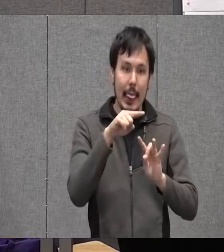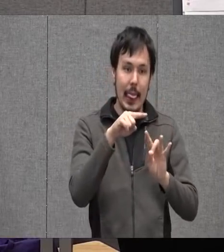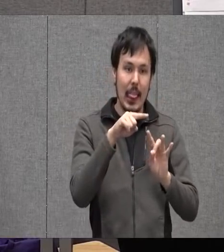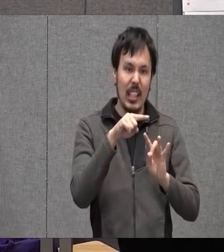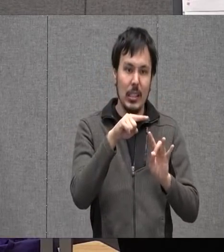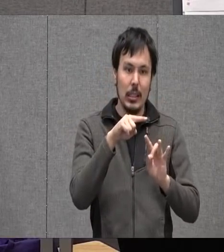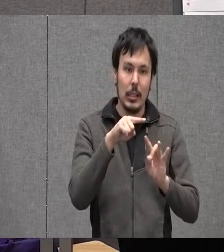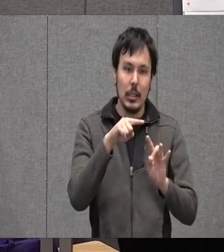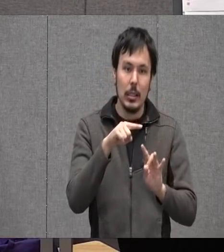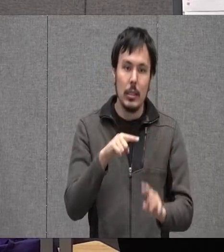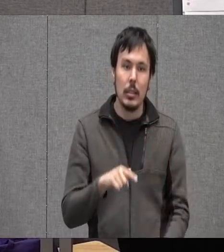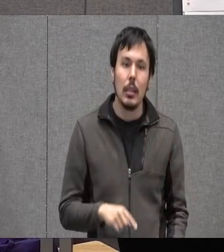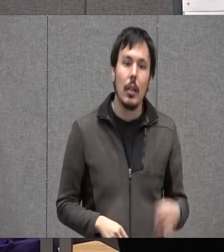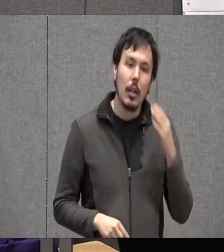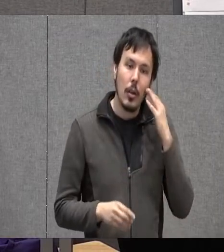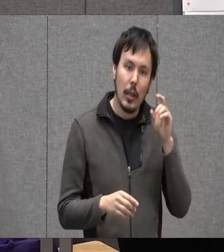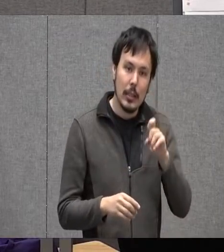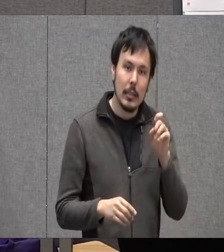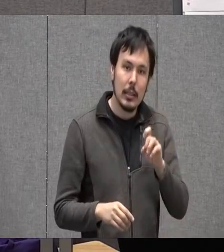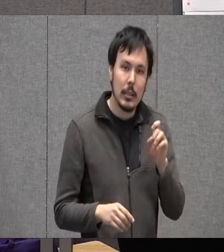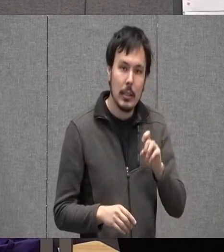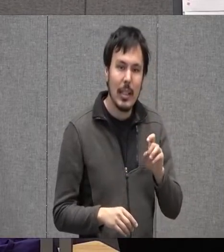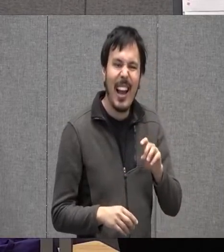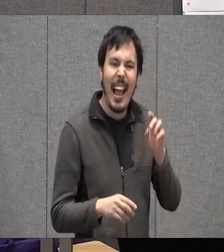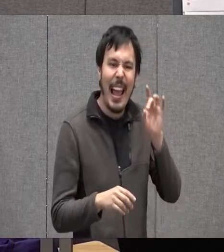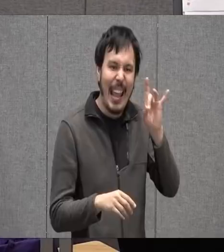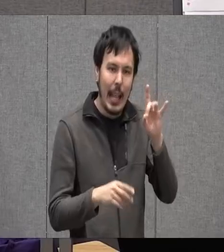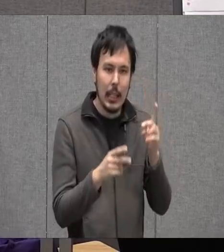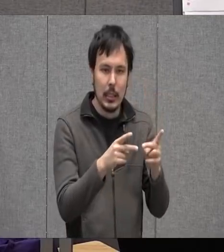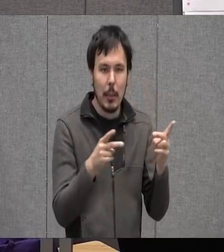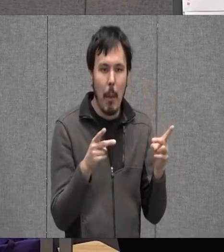And I know that means I have to have eight spots, okay